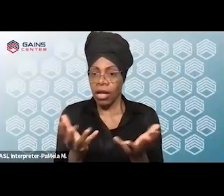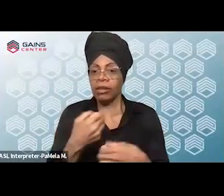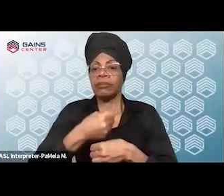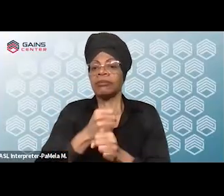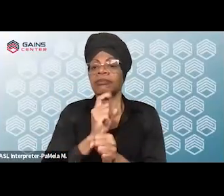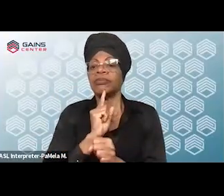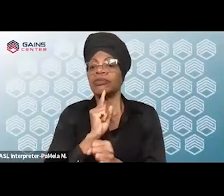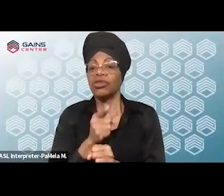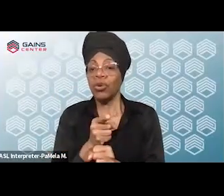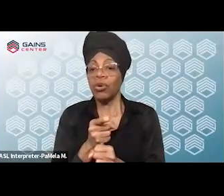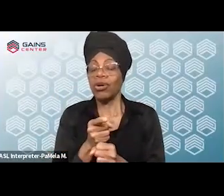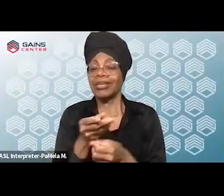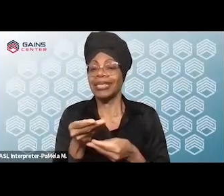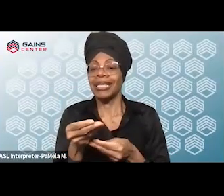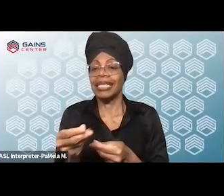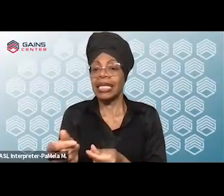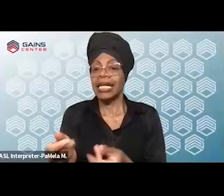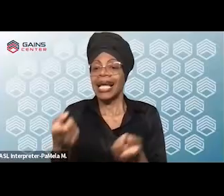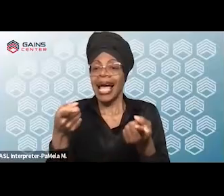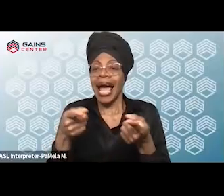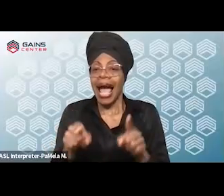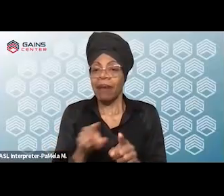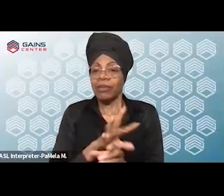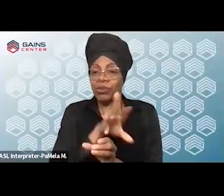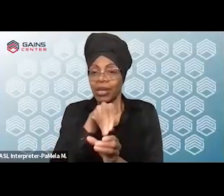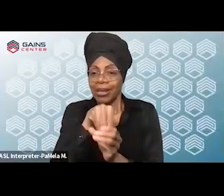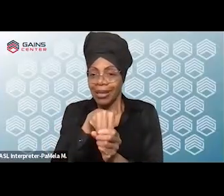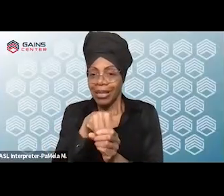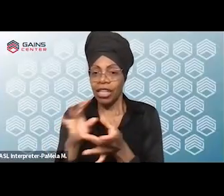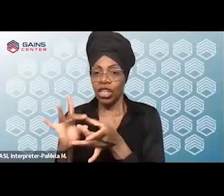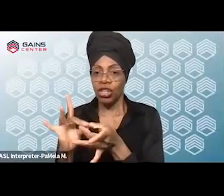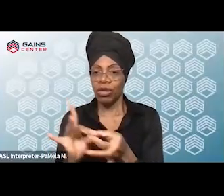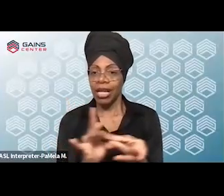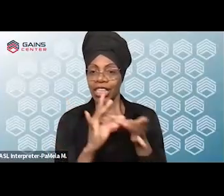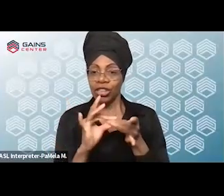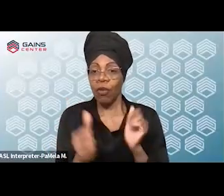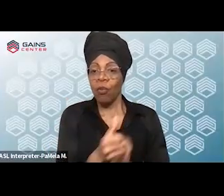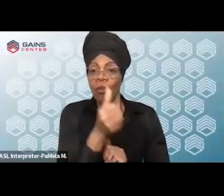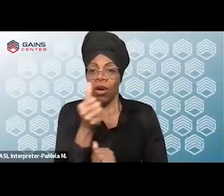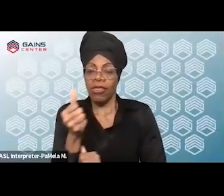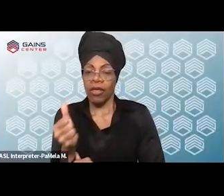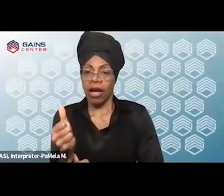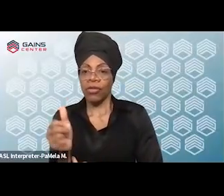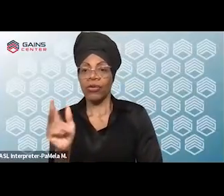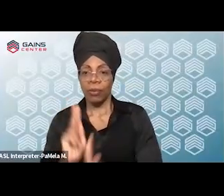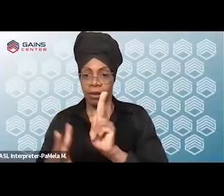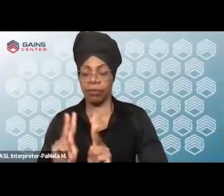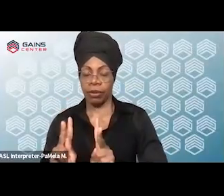that healing happens in relationship with other humans, with other people.